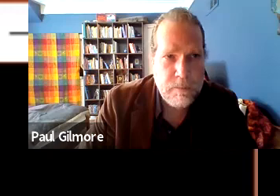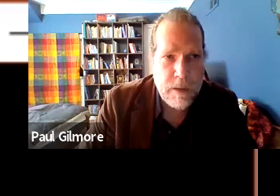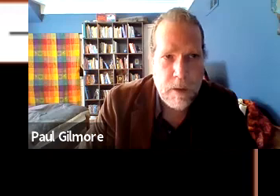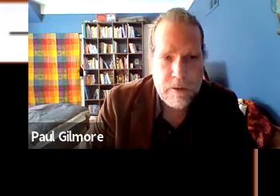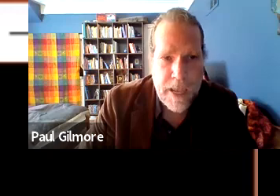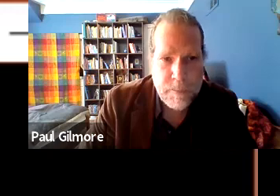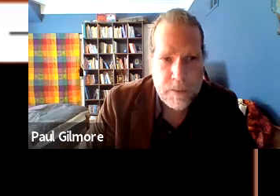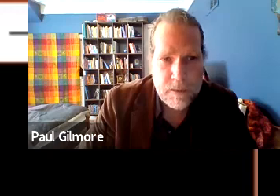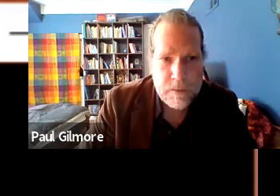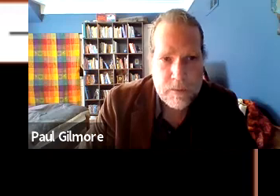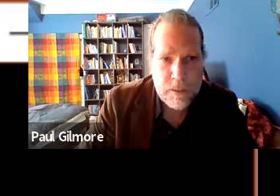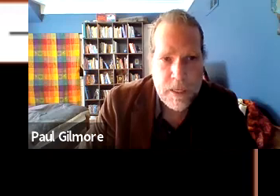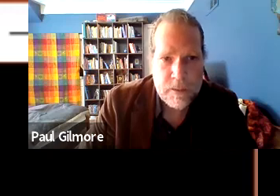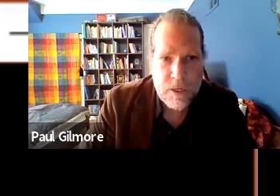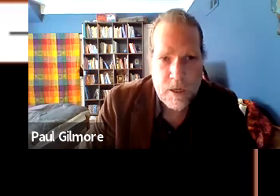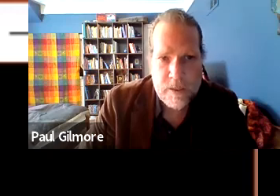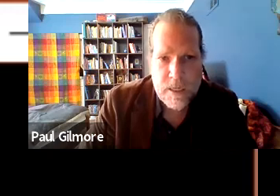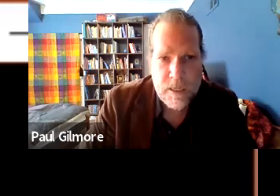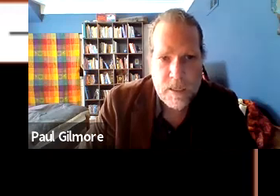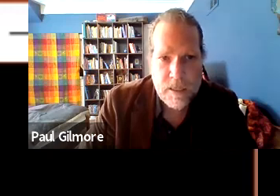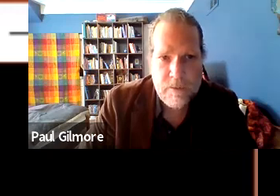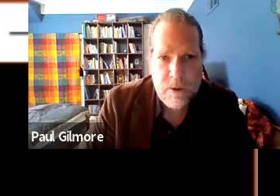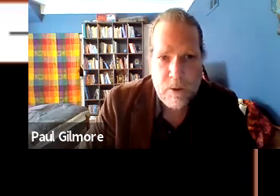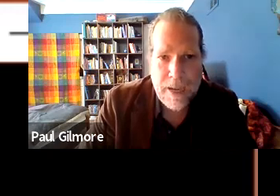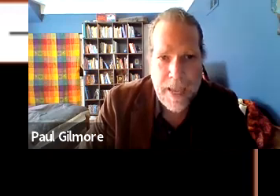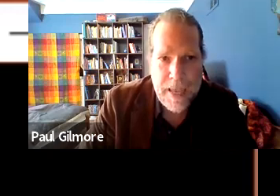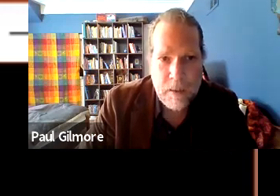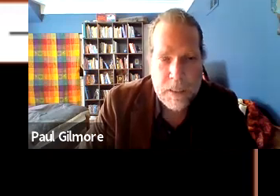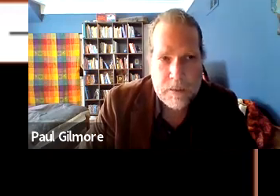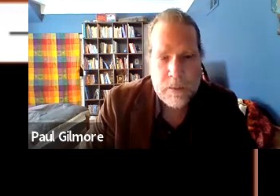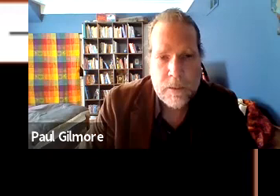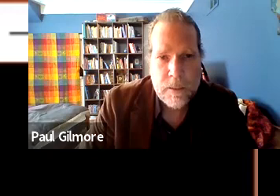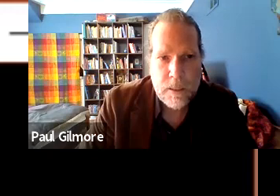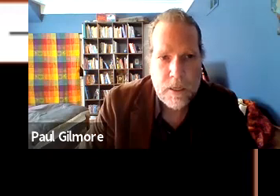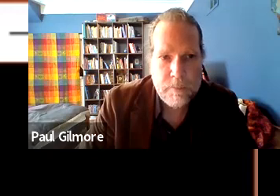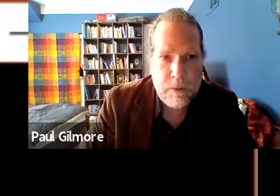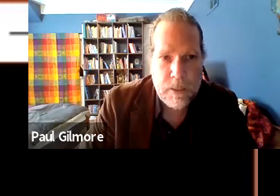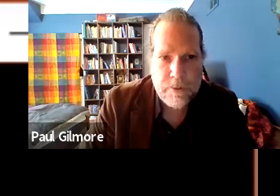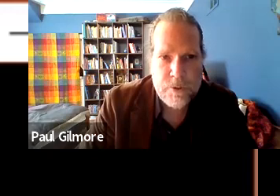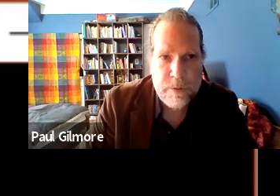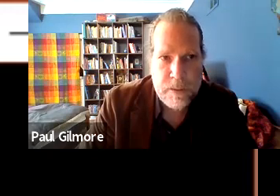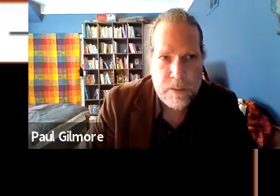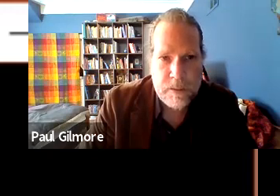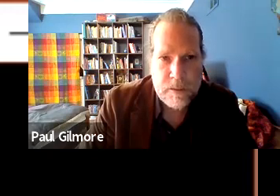made my mother happy. This card that says that even though I am, I am now allowed to be